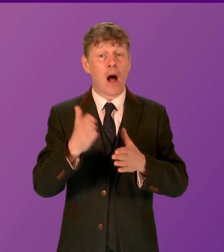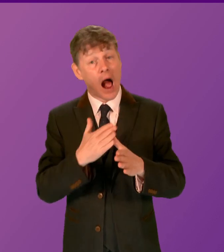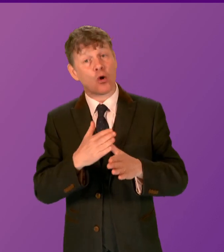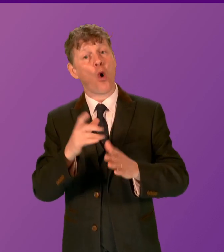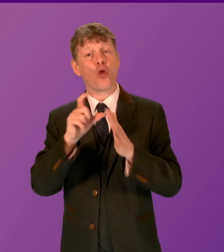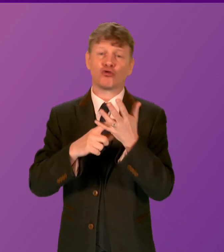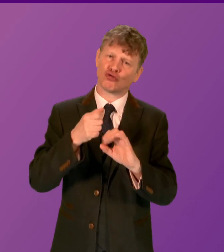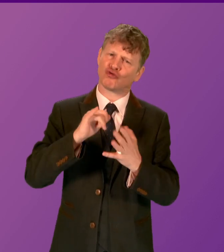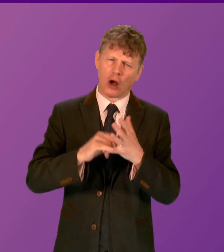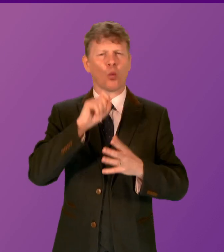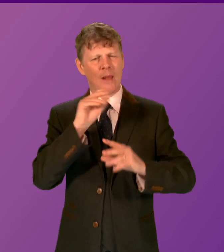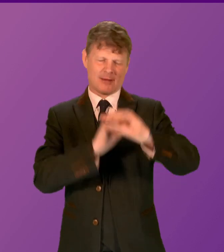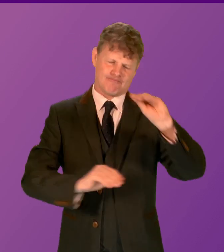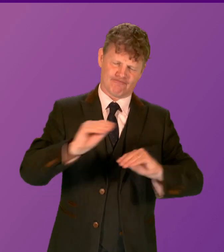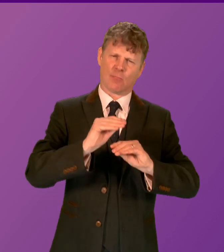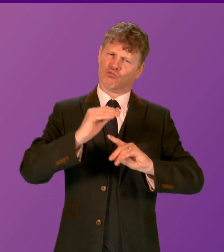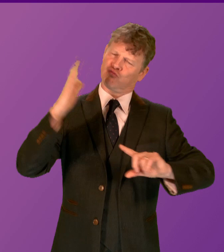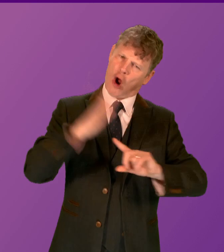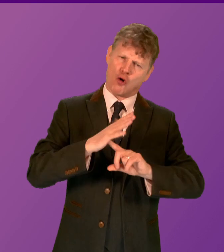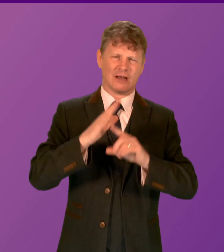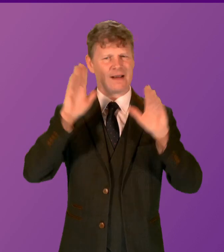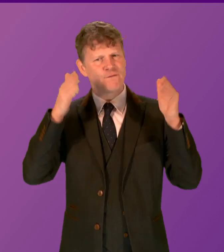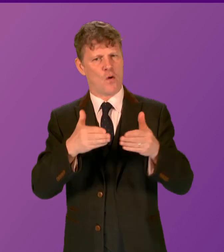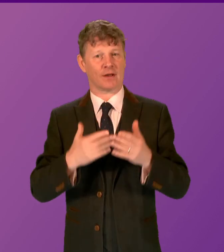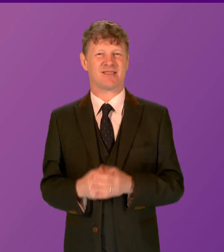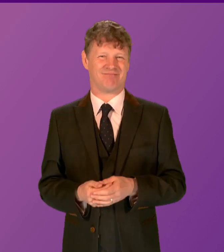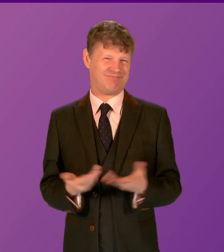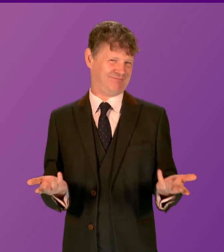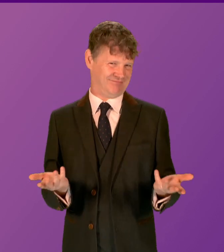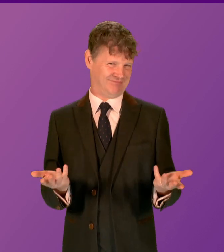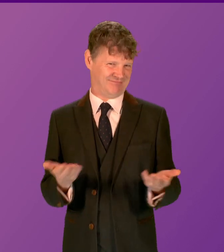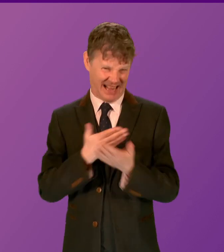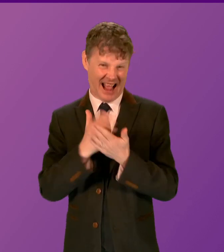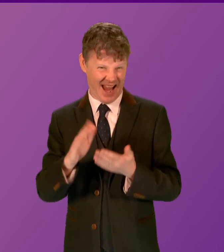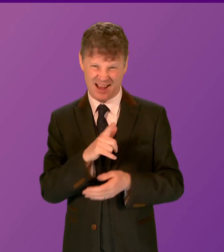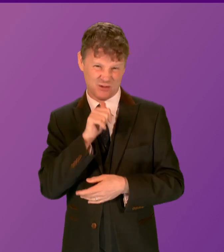is going to be a priority focus for me.” Well, it is clear that it is not a priority.